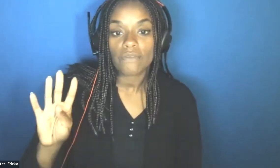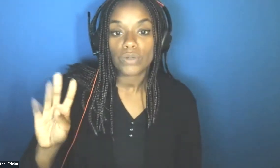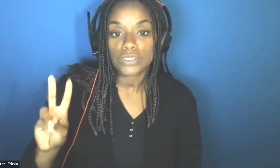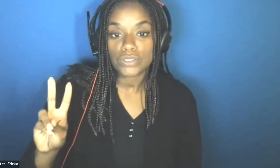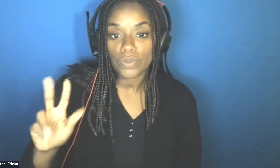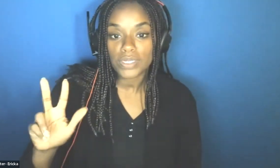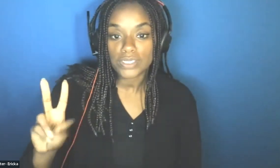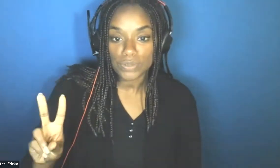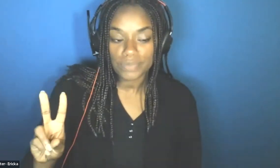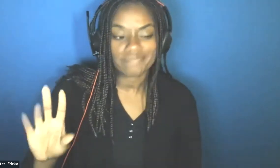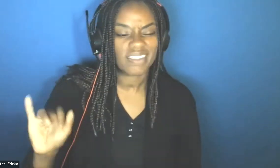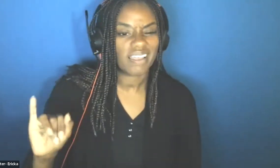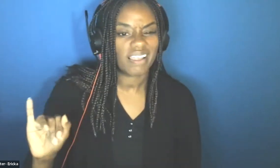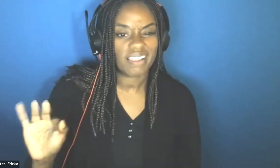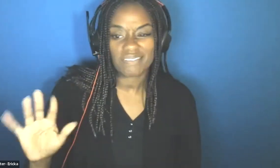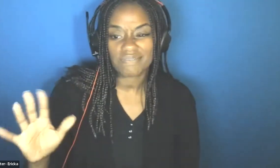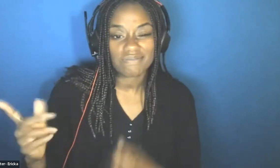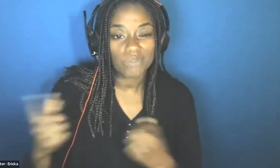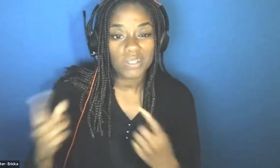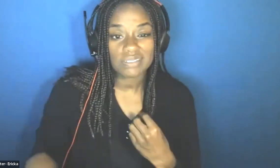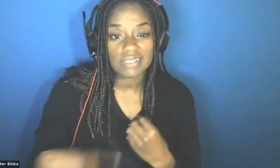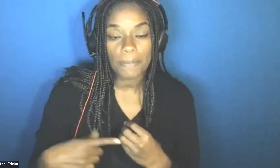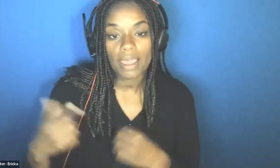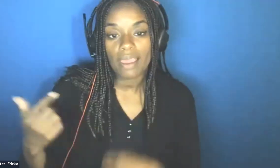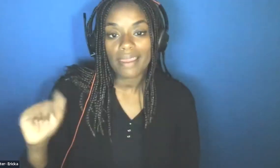This is our phone number.